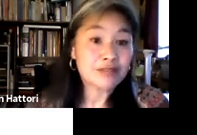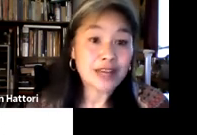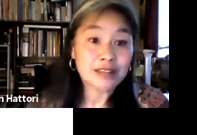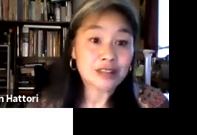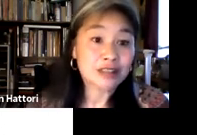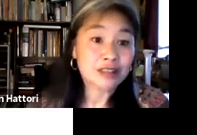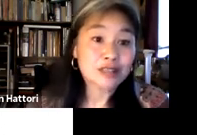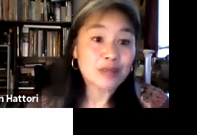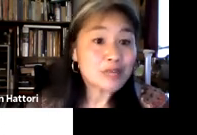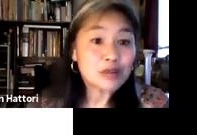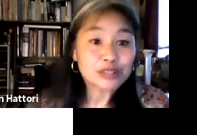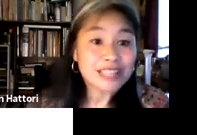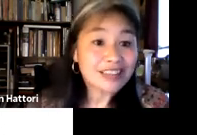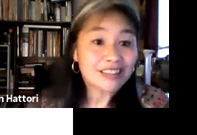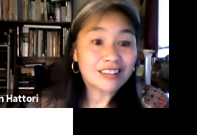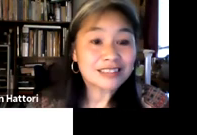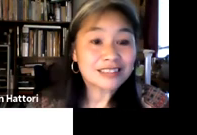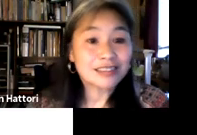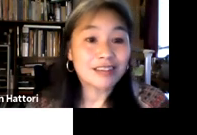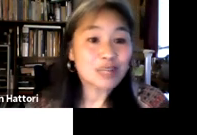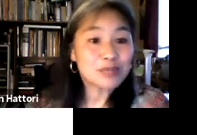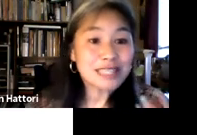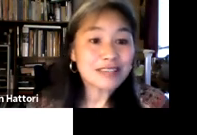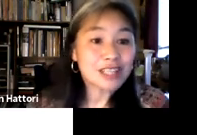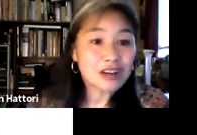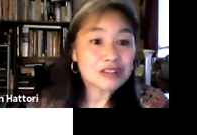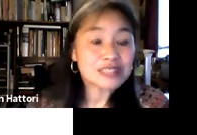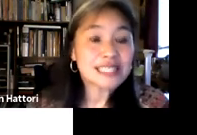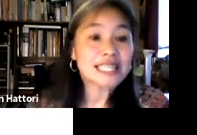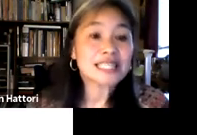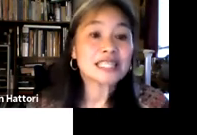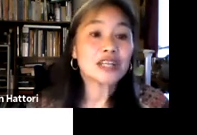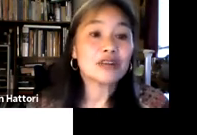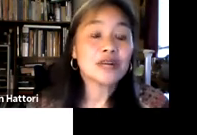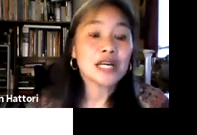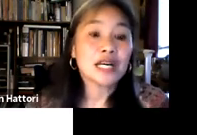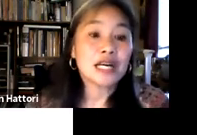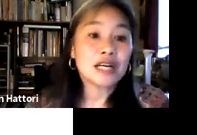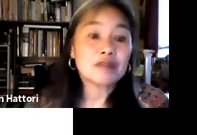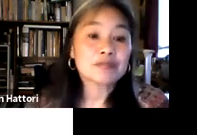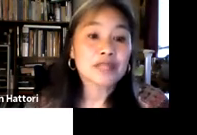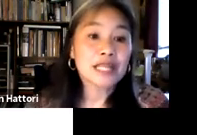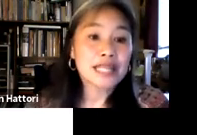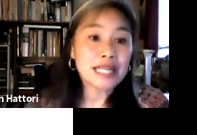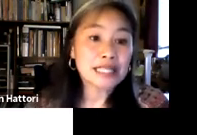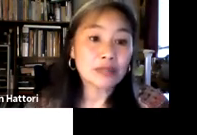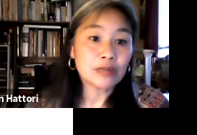the present. As we get into the late 1970s, there started to be a movement of people who wanted